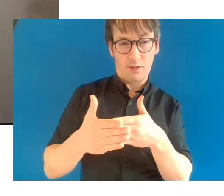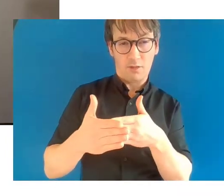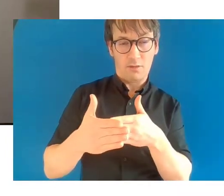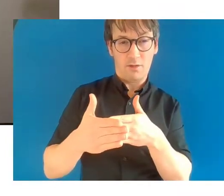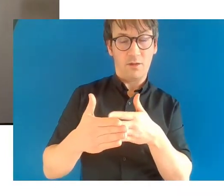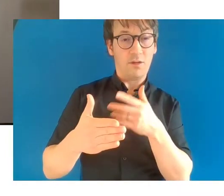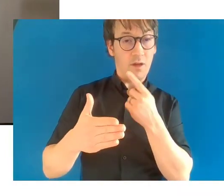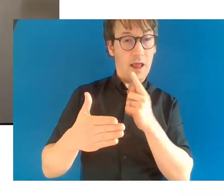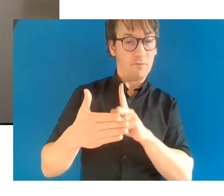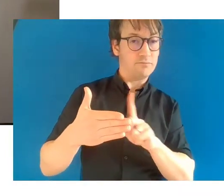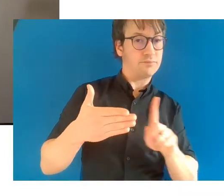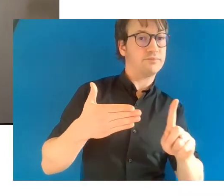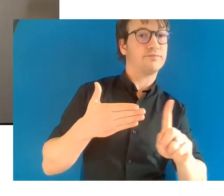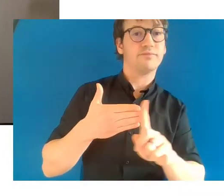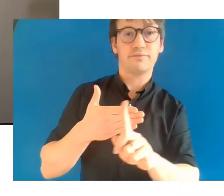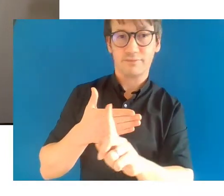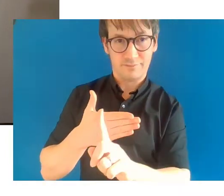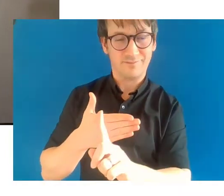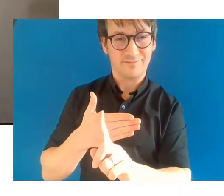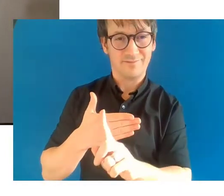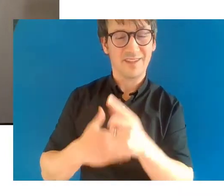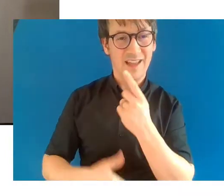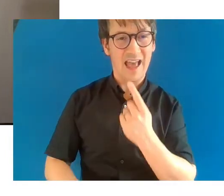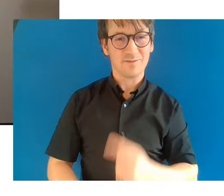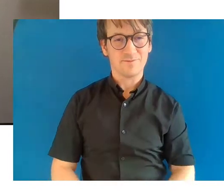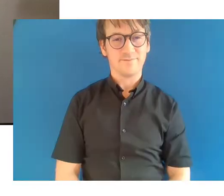Then it can navigate around them.